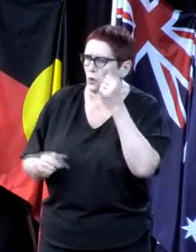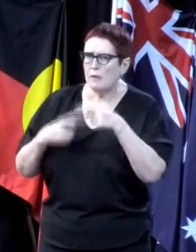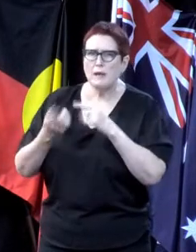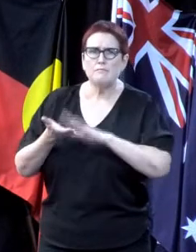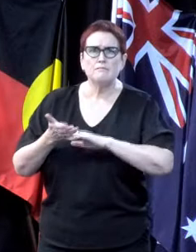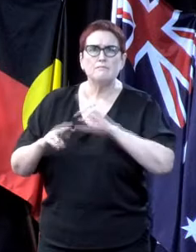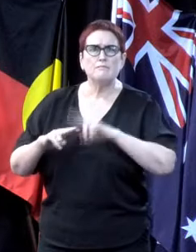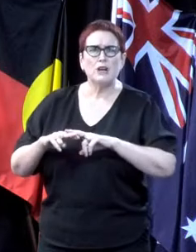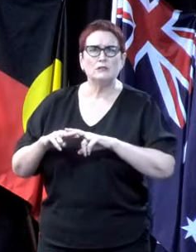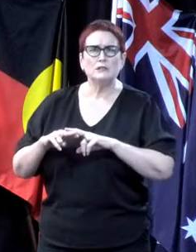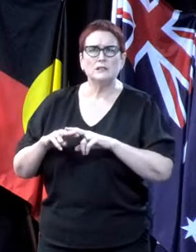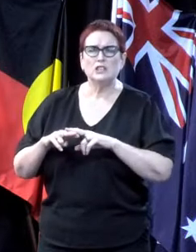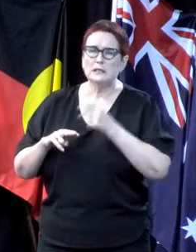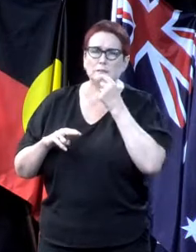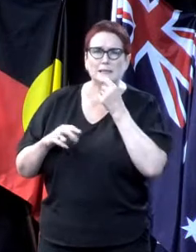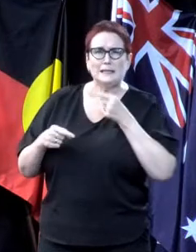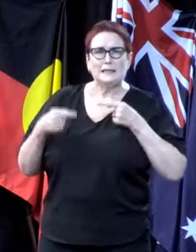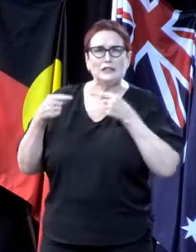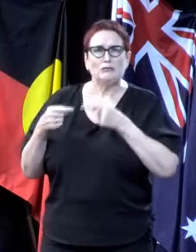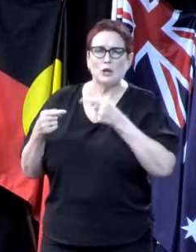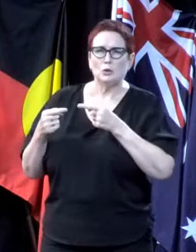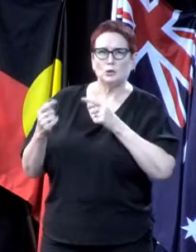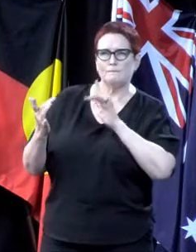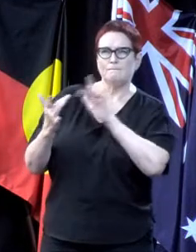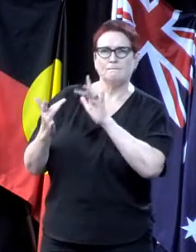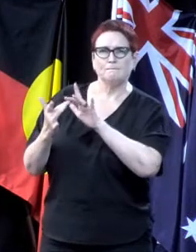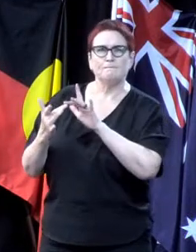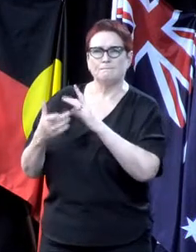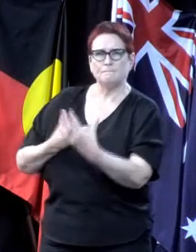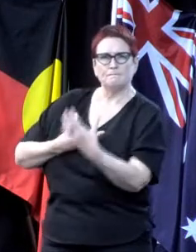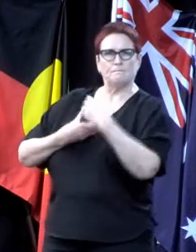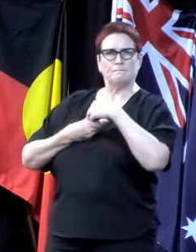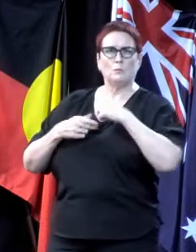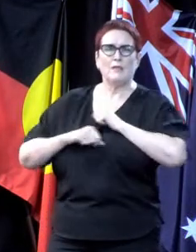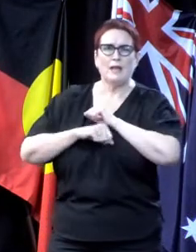in a demographic that struggle to engage with the school and, therefore,